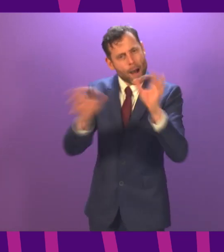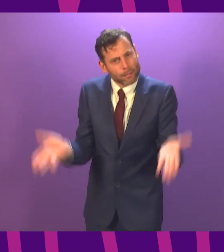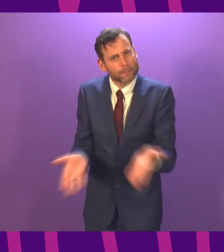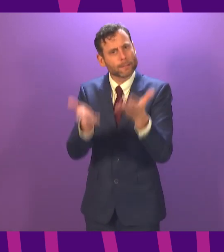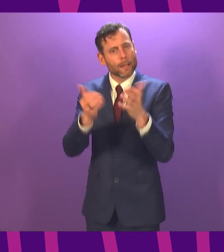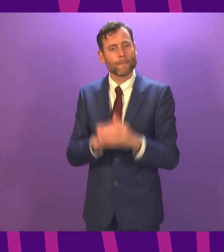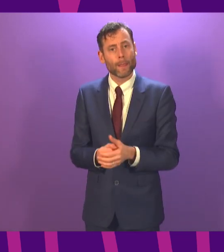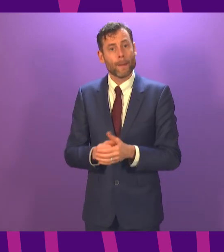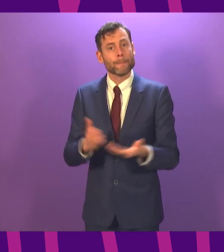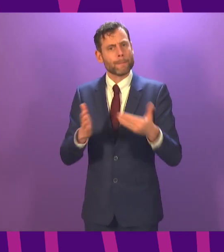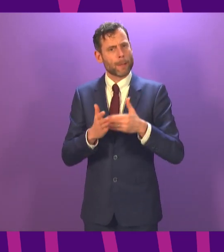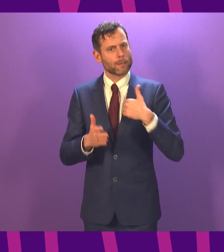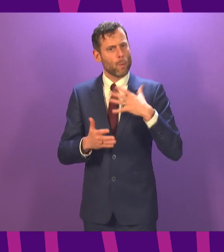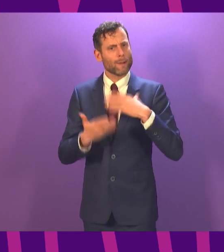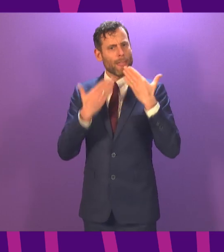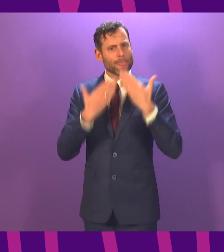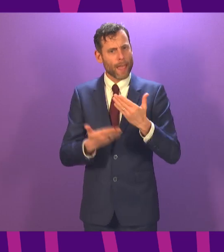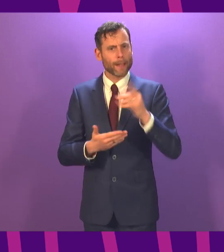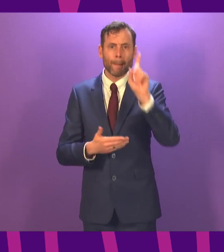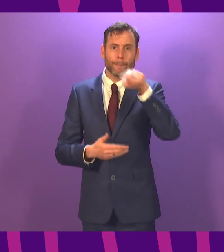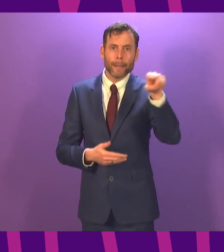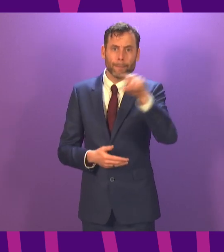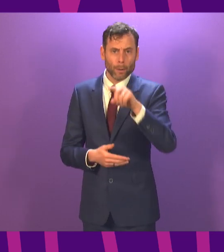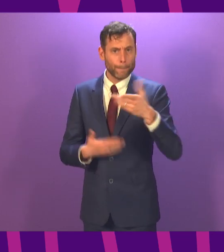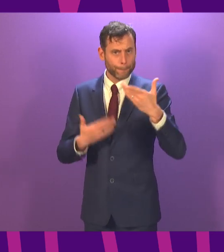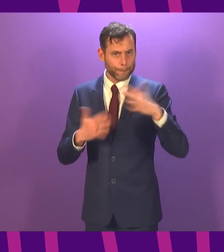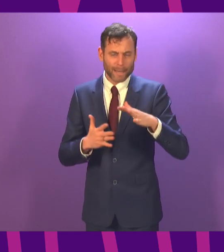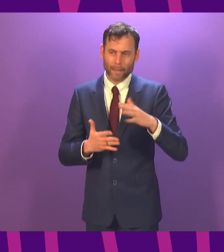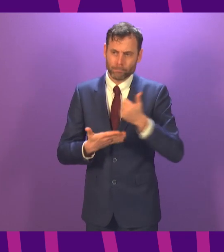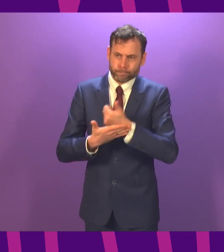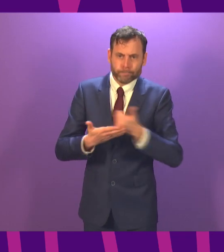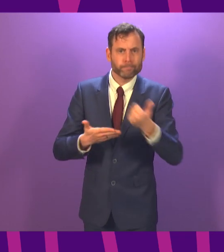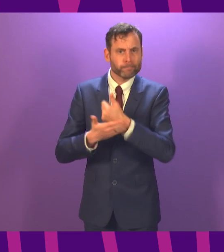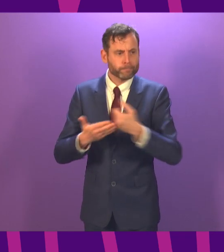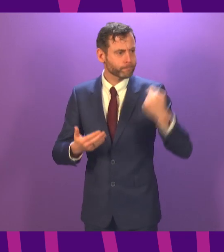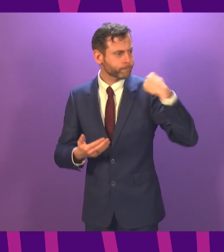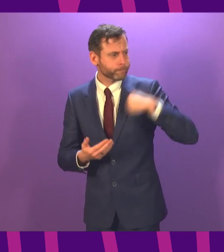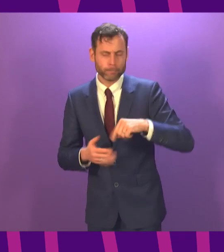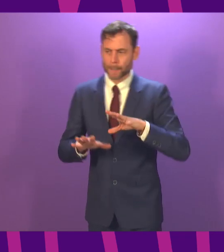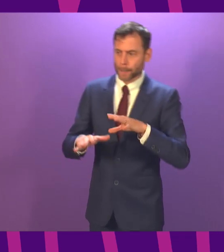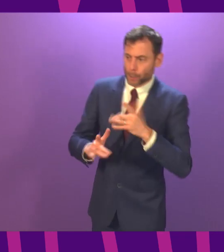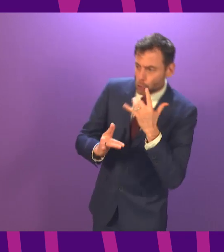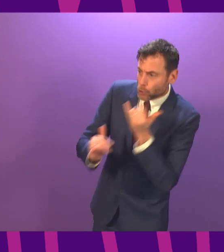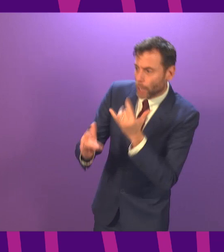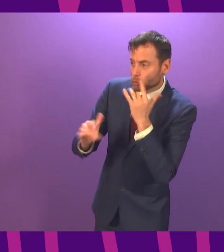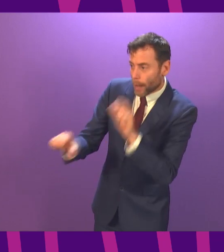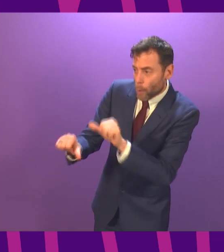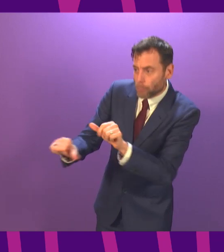everyone who has been working to provide connection and comfort to those around them over the course of the past very difficult months.